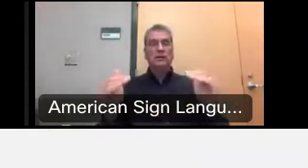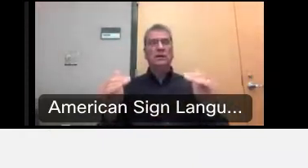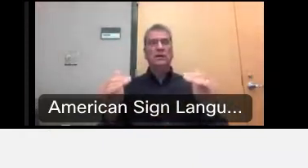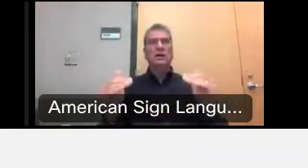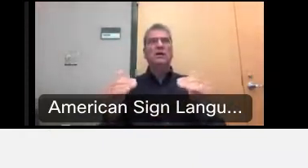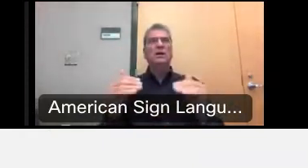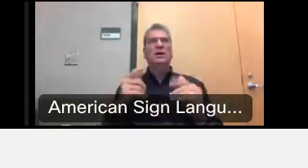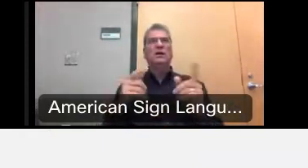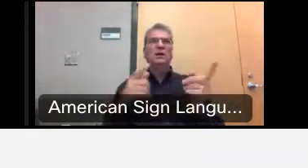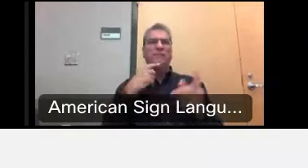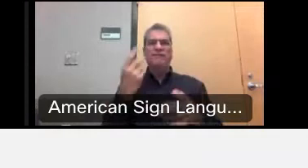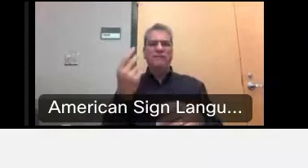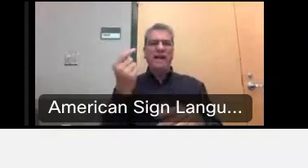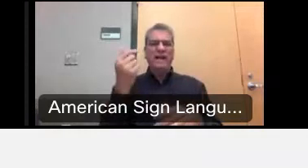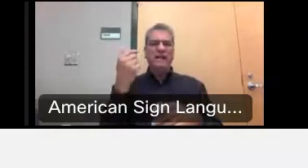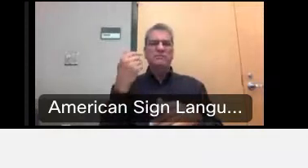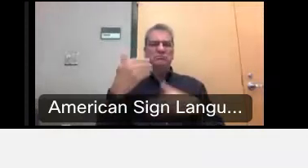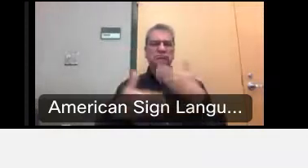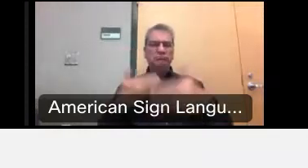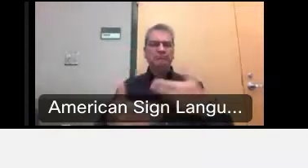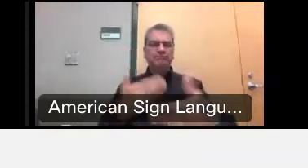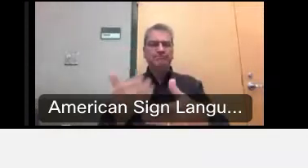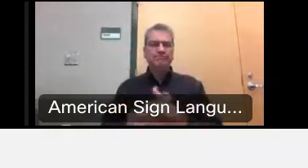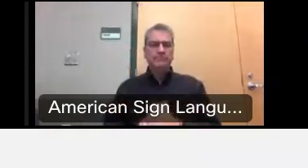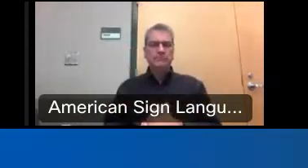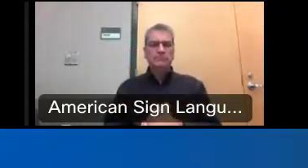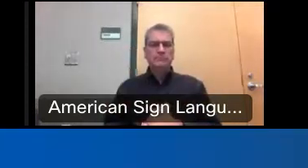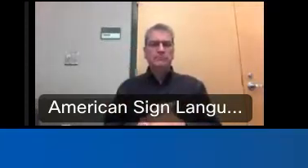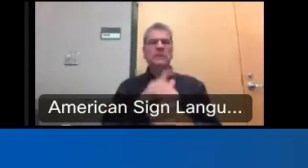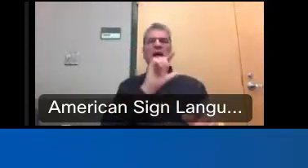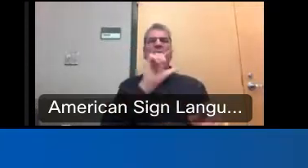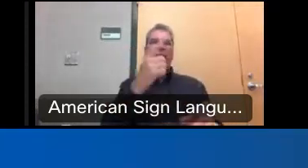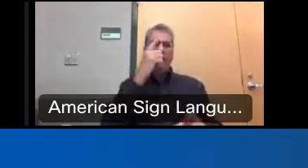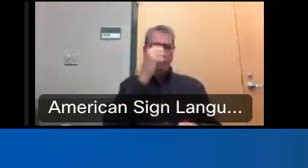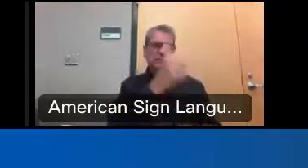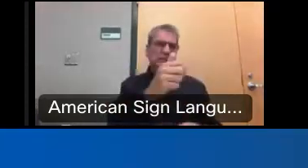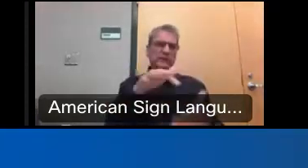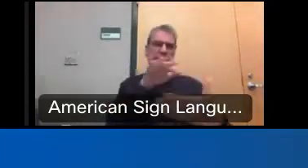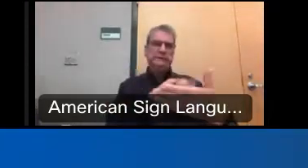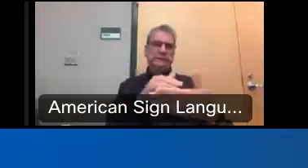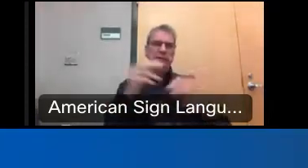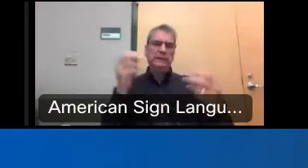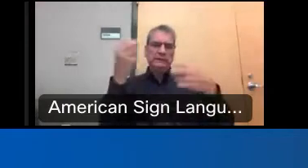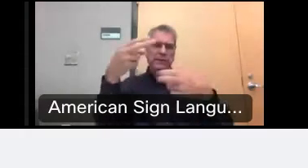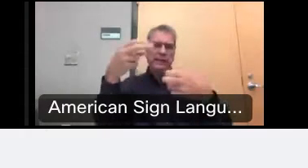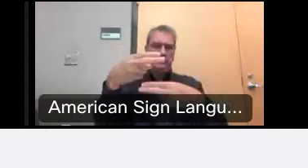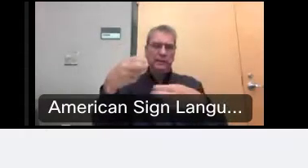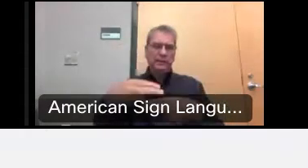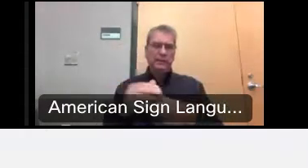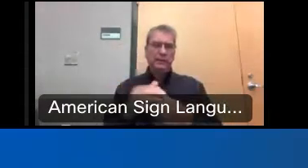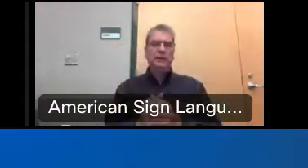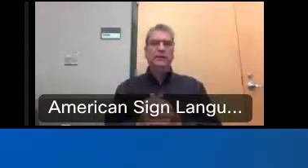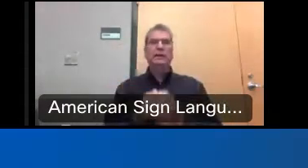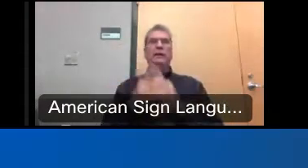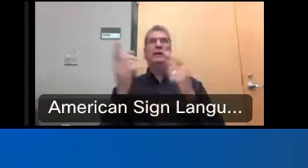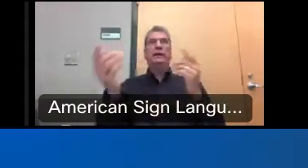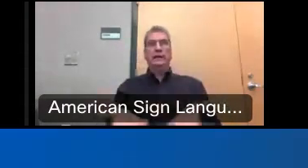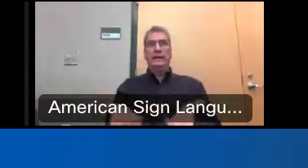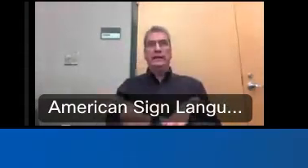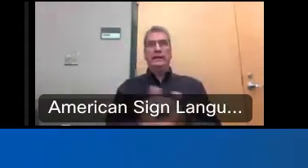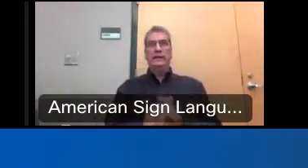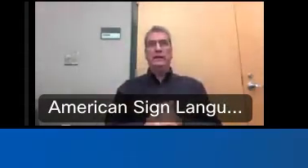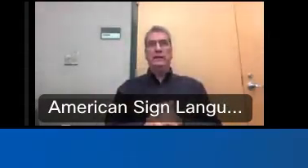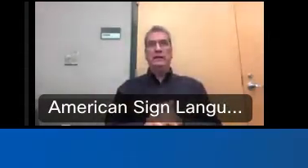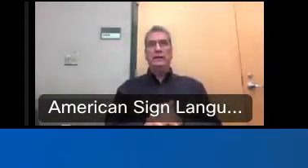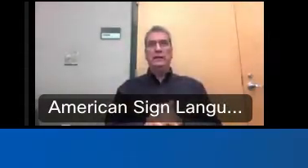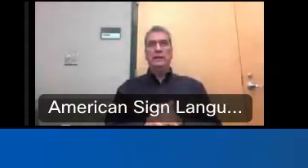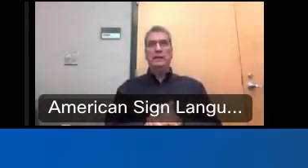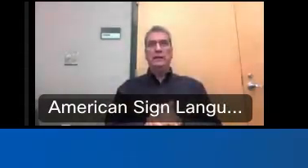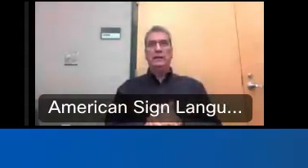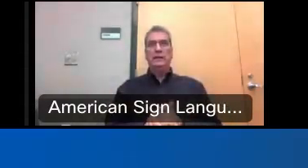fairly quickly again you can have these slides for your reference here is a term that I use.